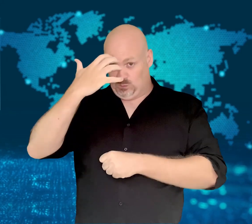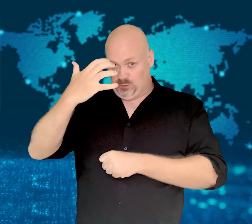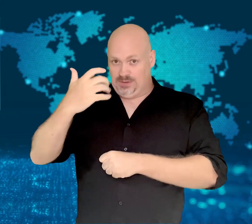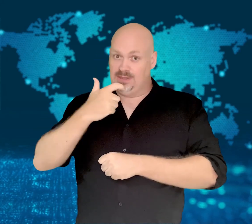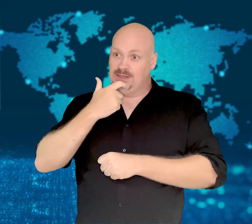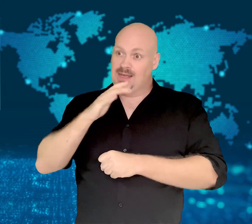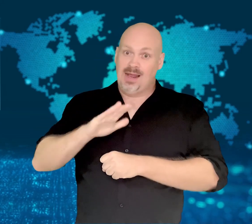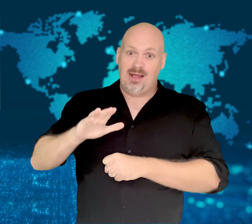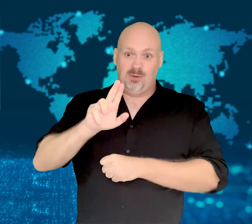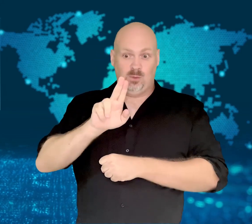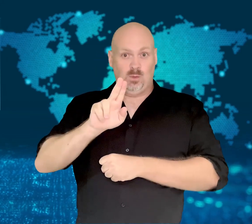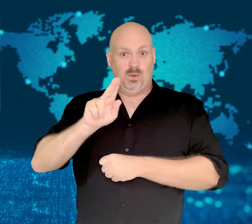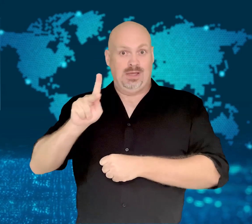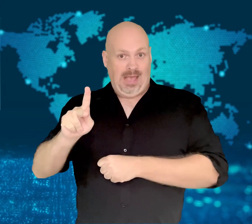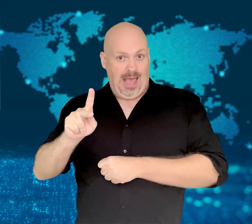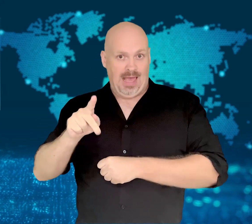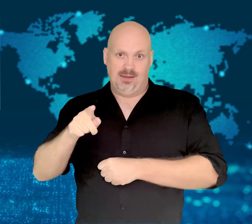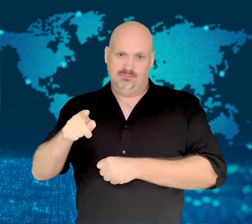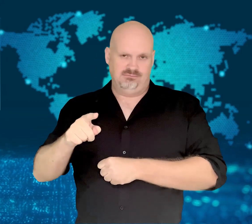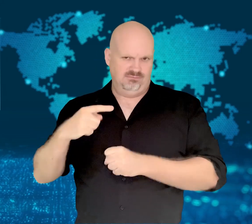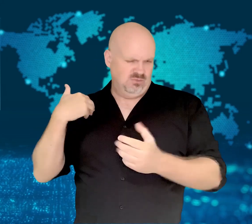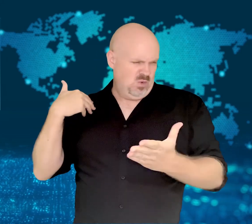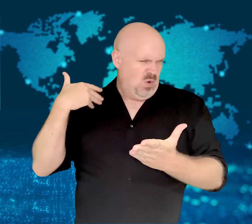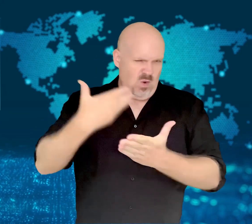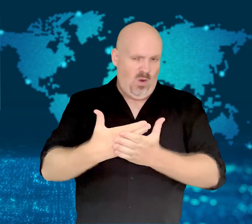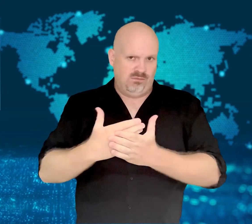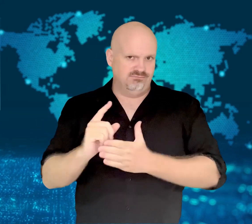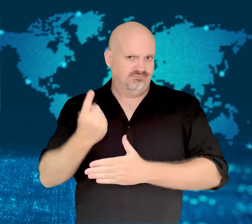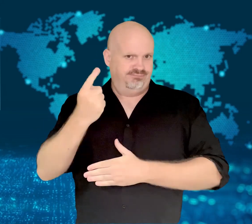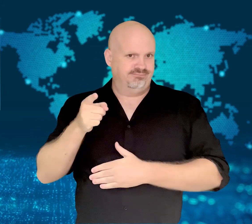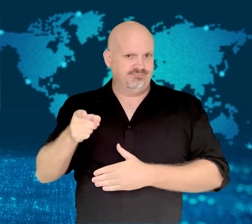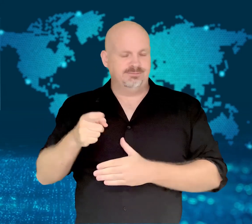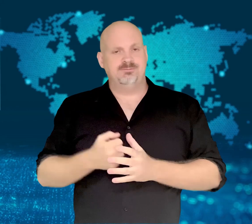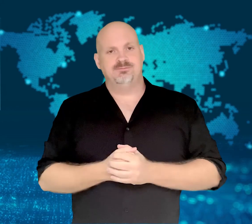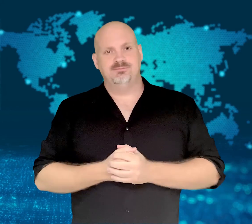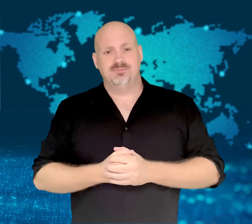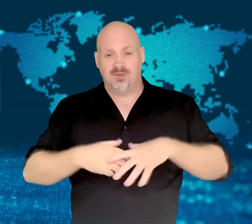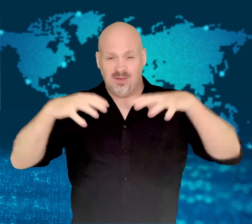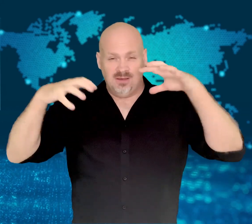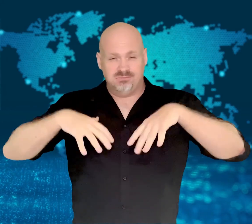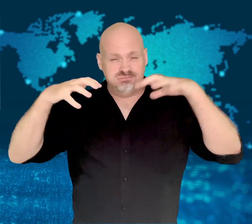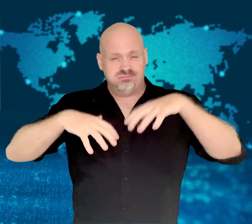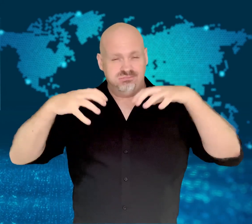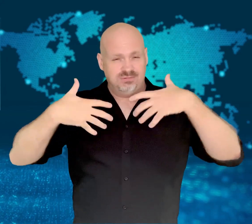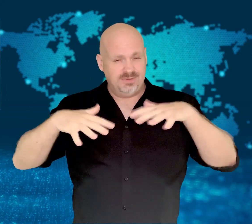Despite heavy rain, mourners brought flowers and candles as they gathered near